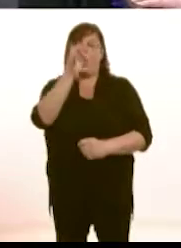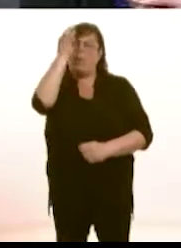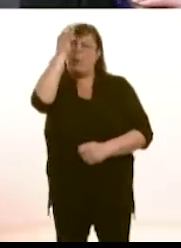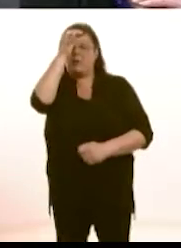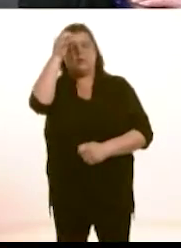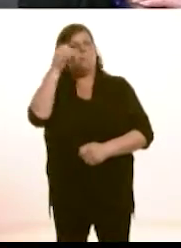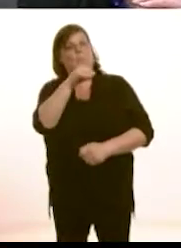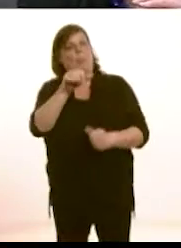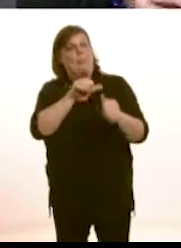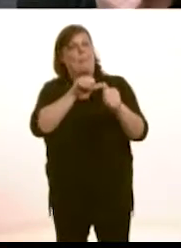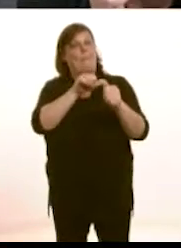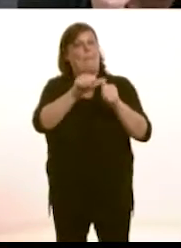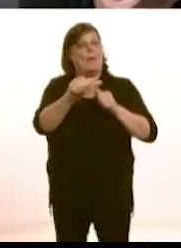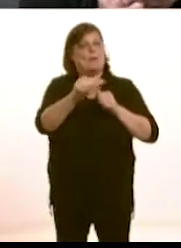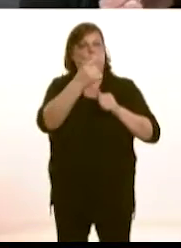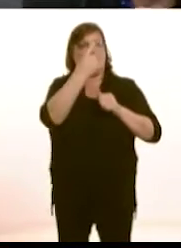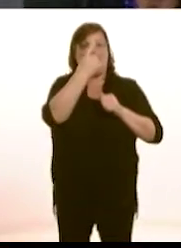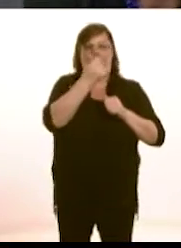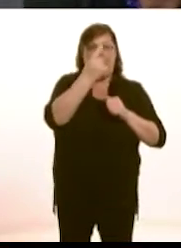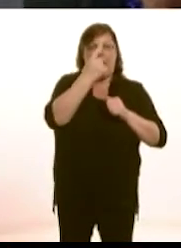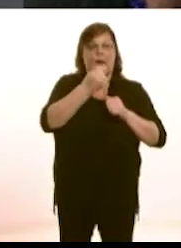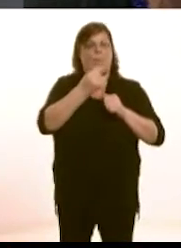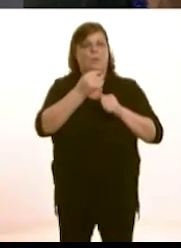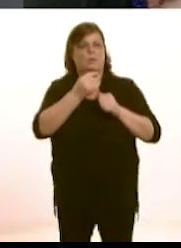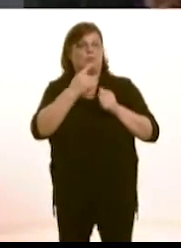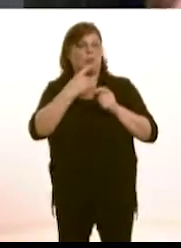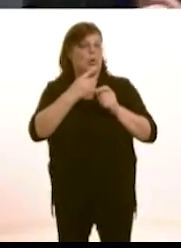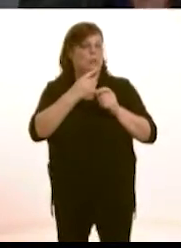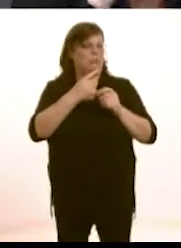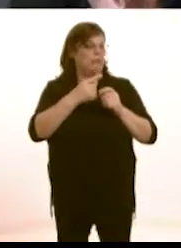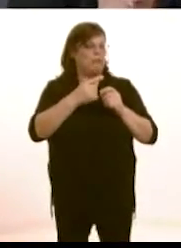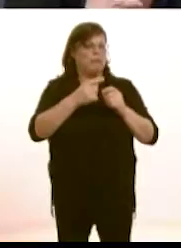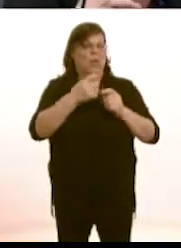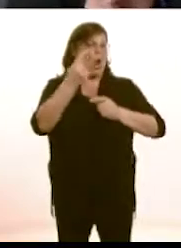to be enablers by releasing land, or, a model which is favoured in many European countries